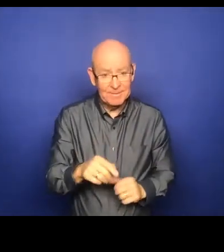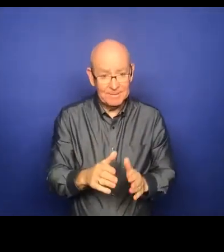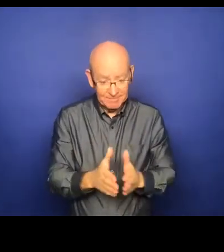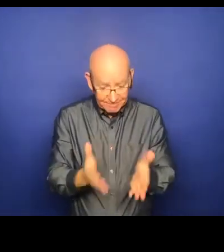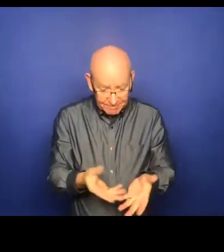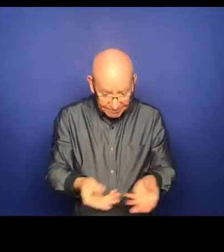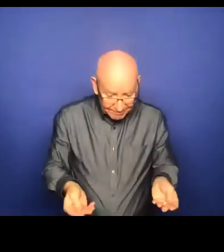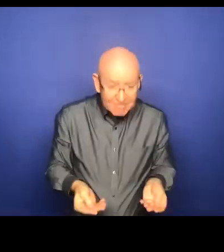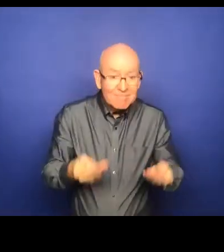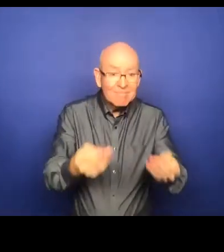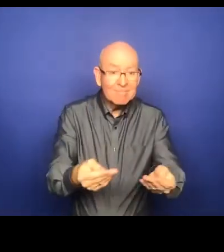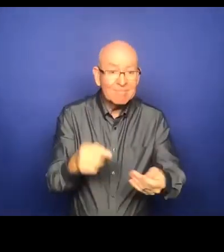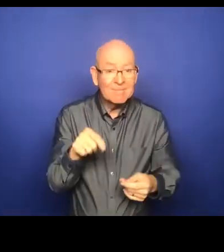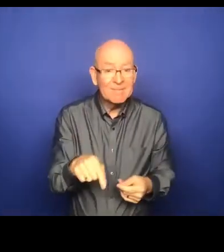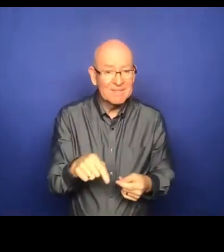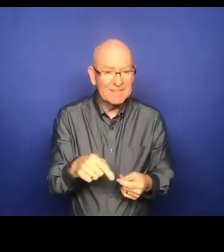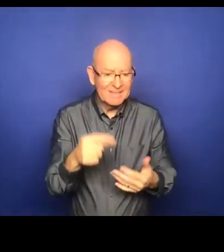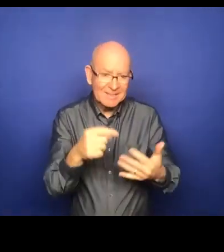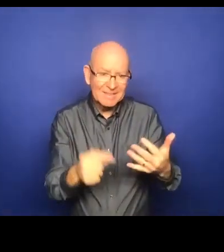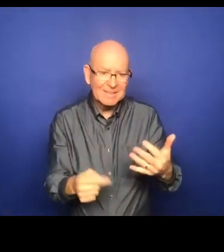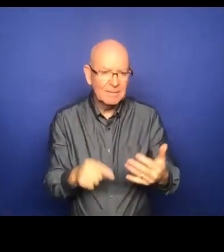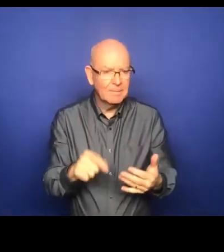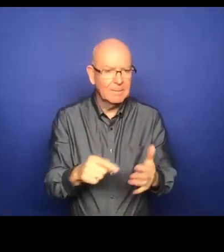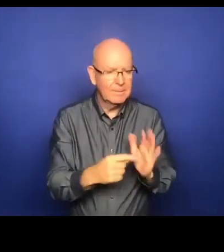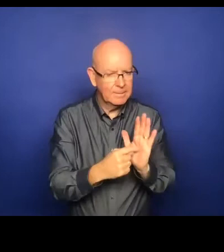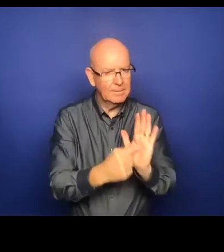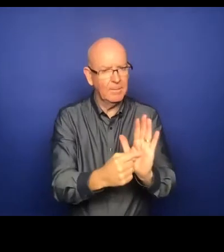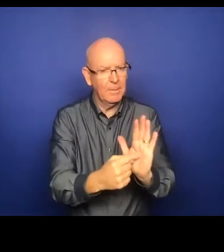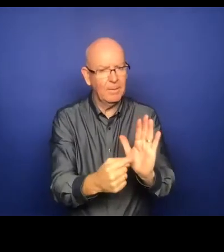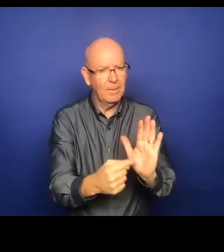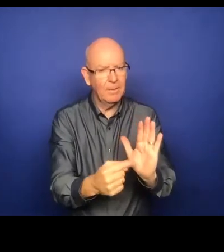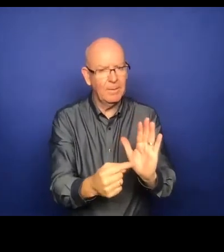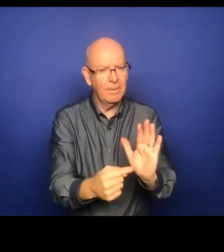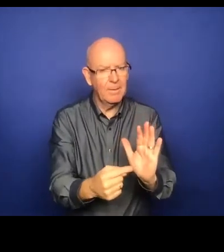toolkit is the